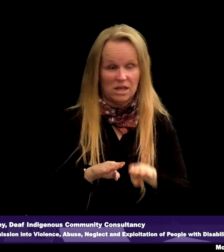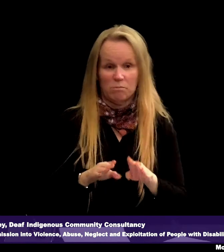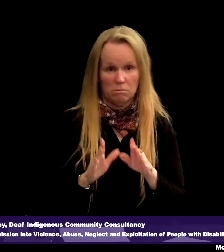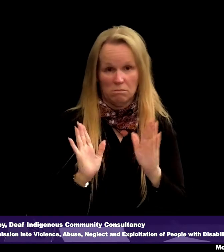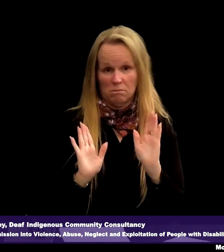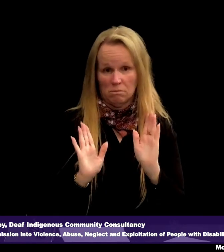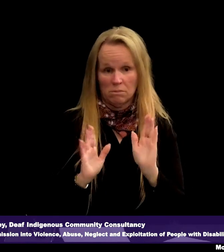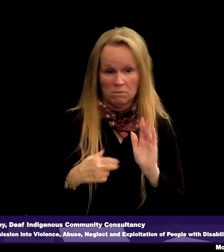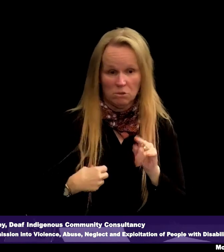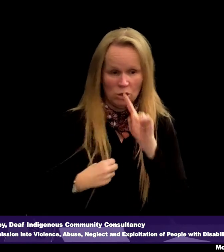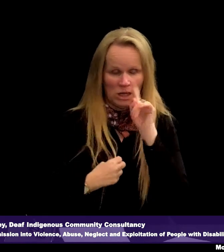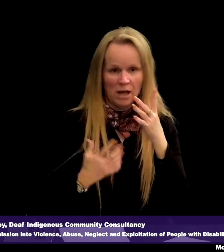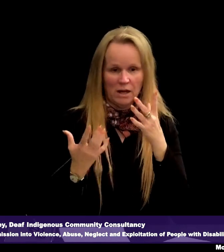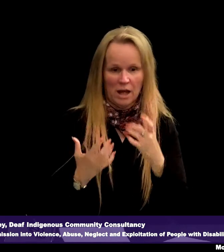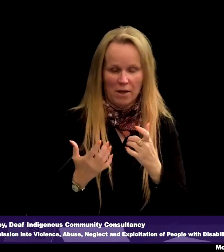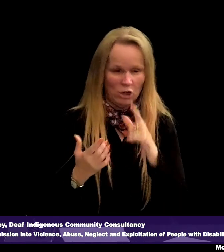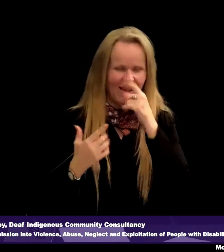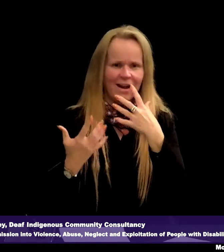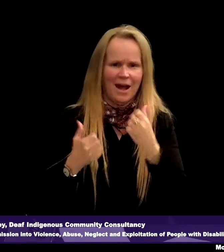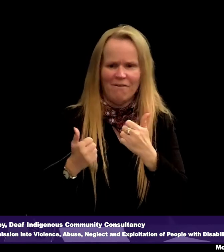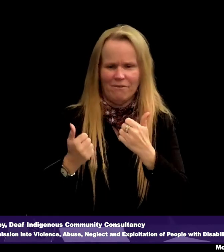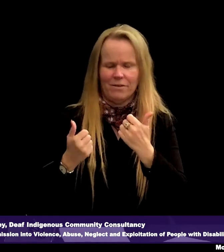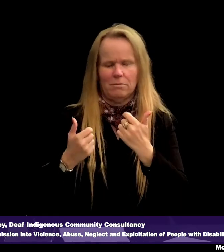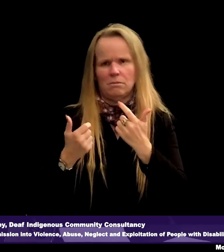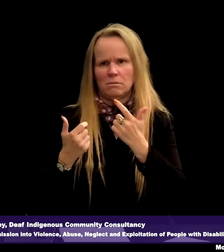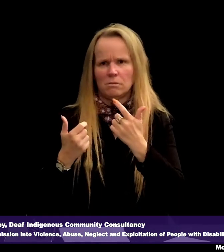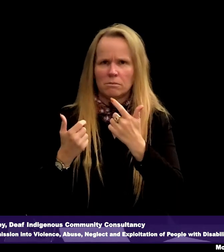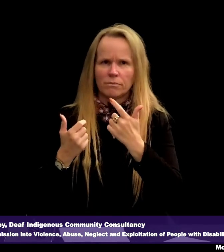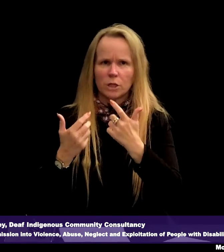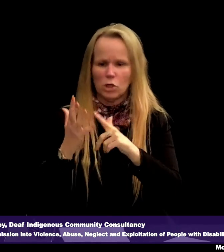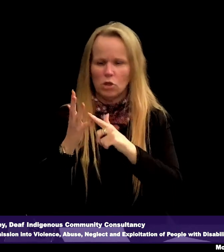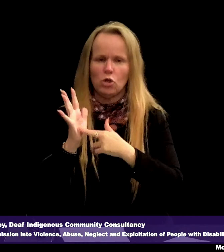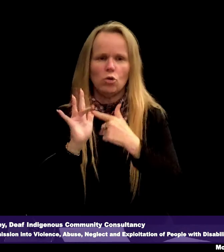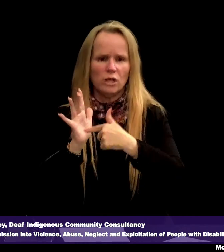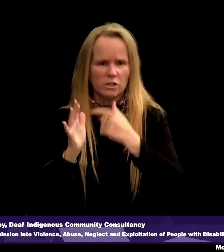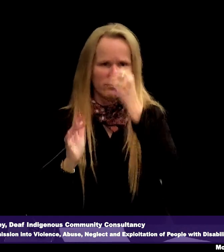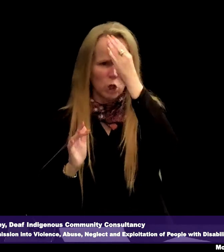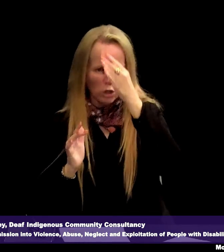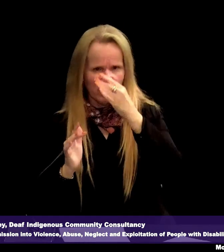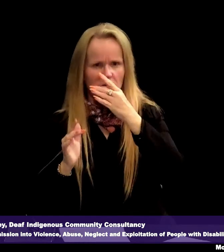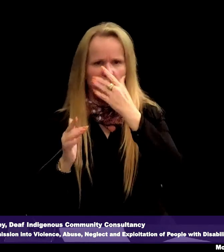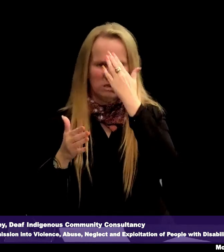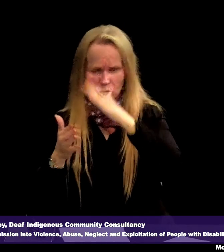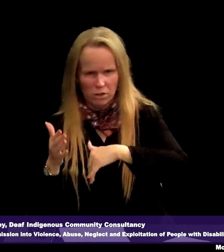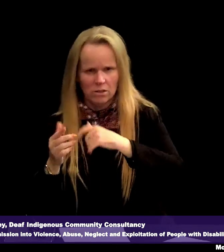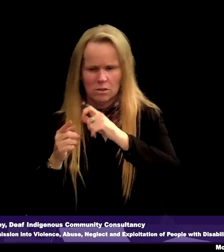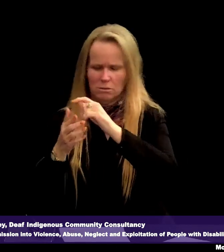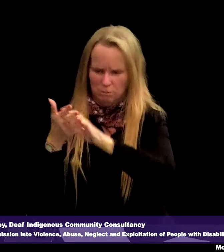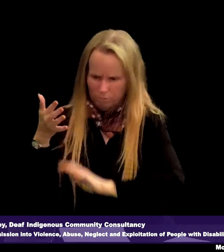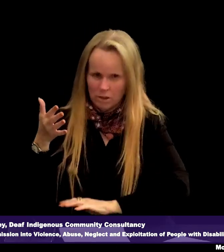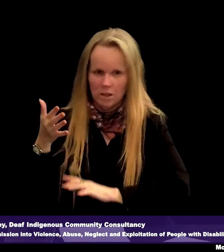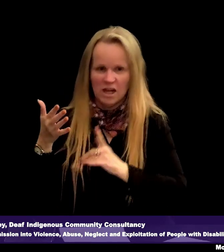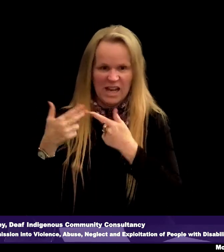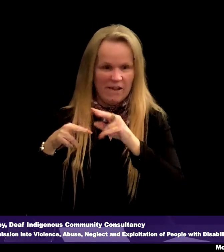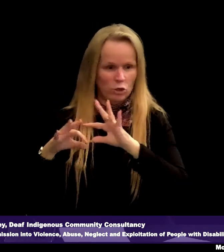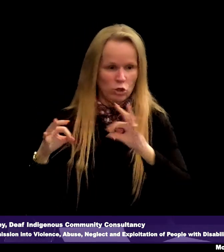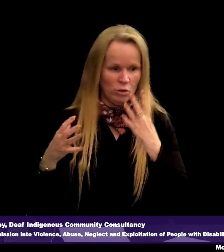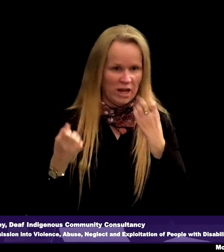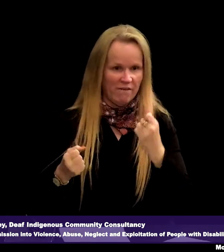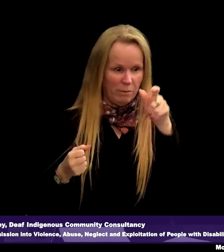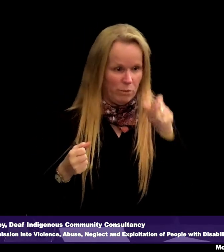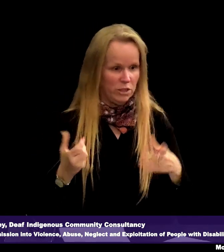That's the first step. You can't have units of knowledge and expertise and so forth if